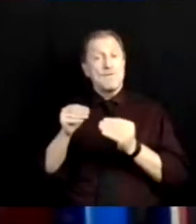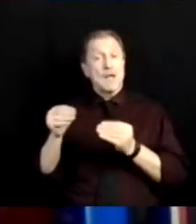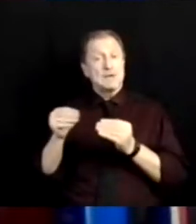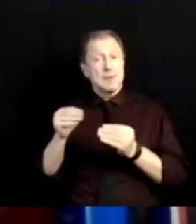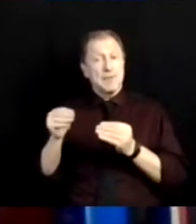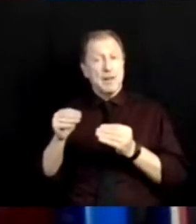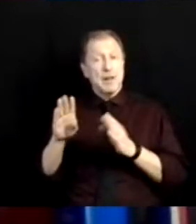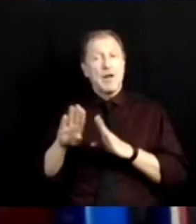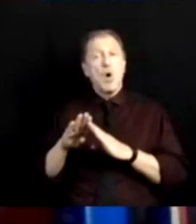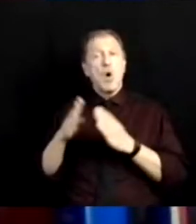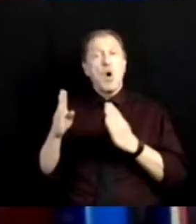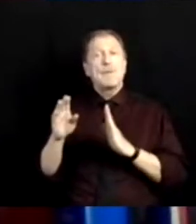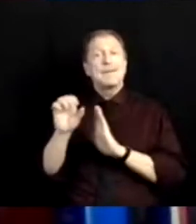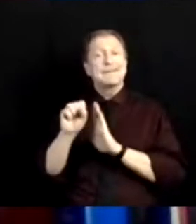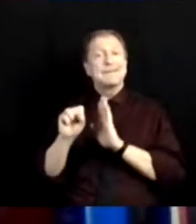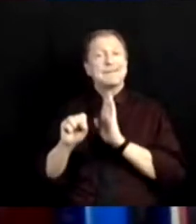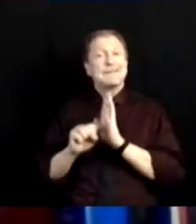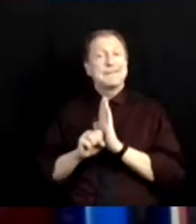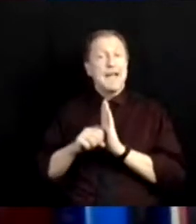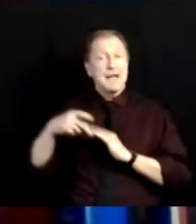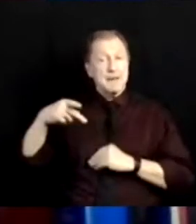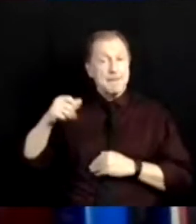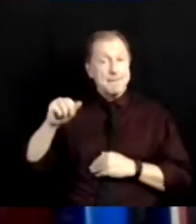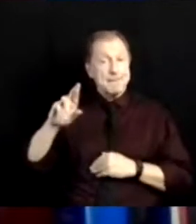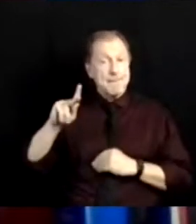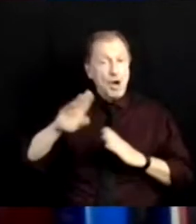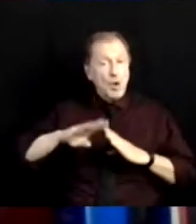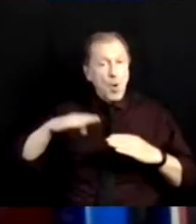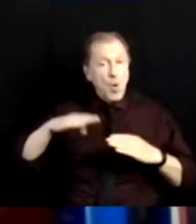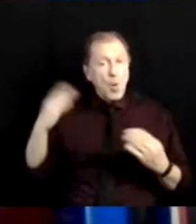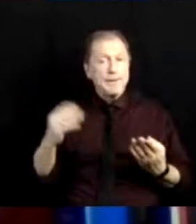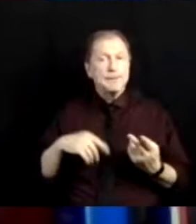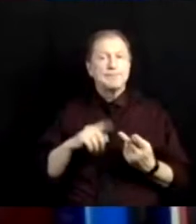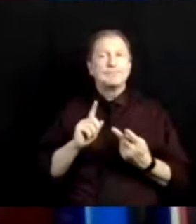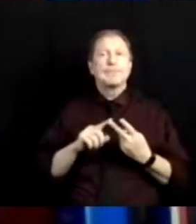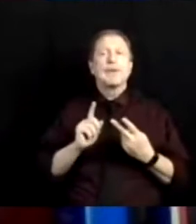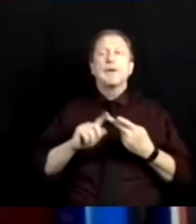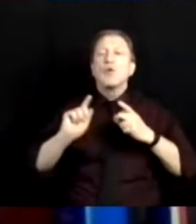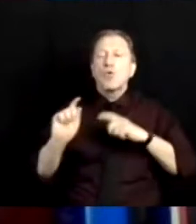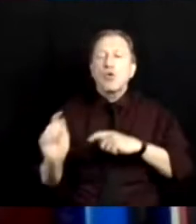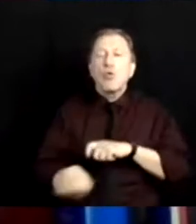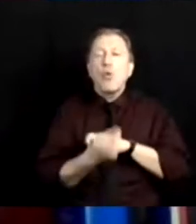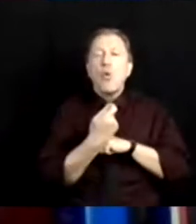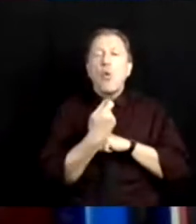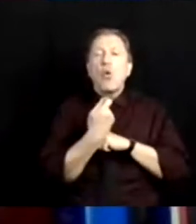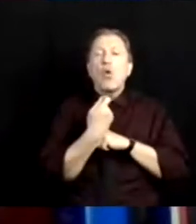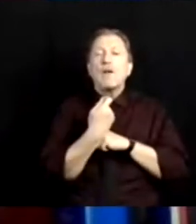WE OPENED UP STATE PARKS. WE OPENED UP GOLF COURSES AGAIN WITH GUIDANCE AND SAFETY CONDITIONS.